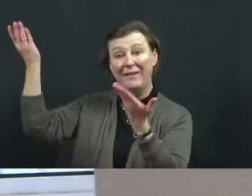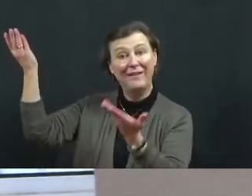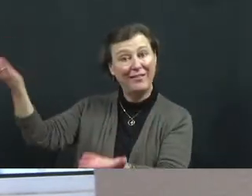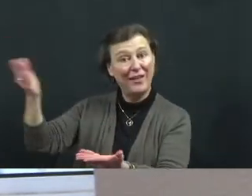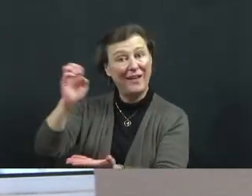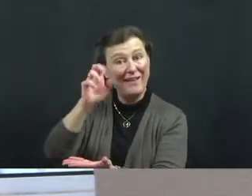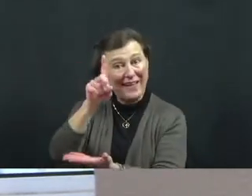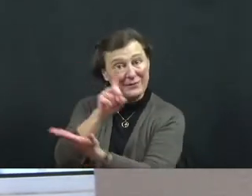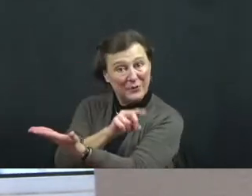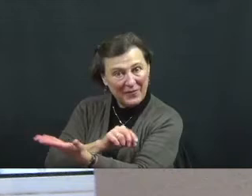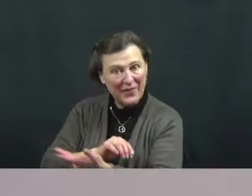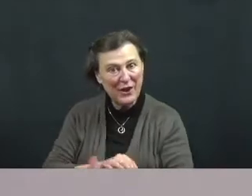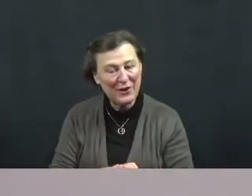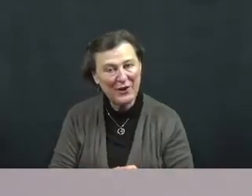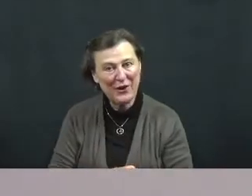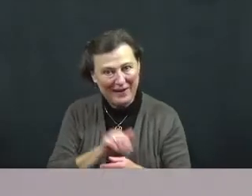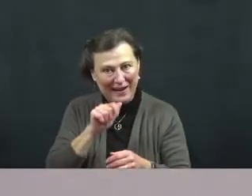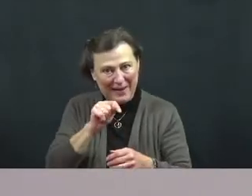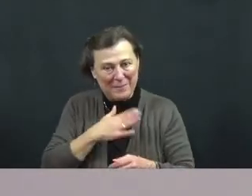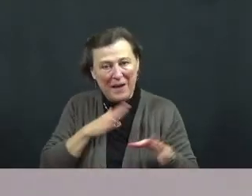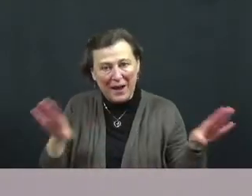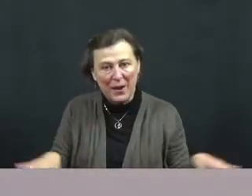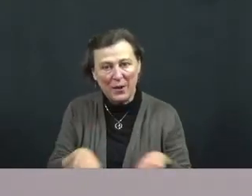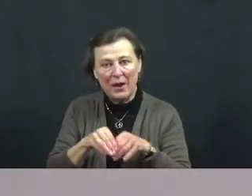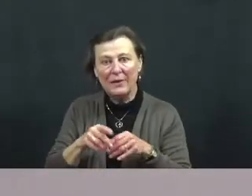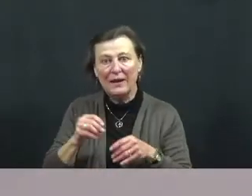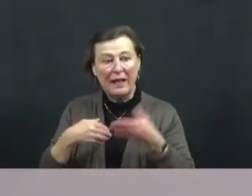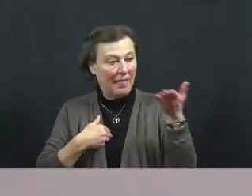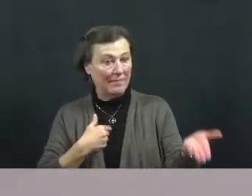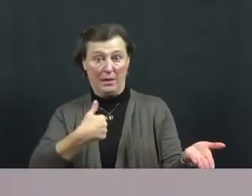He was. And, there I was.